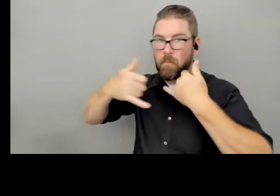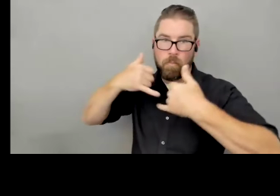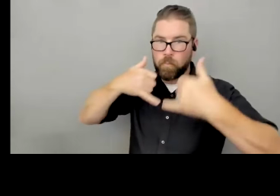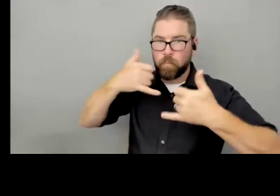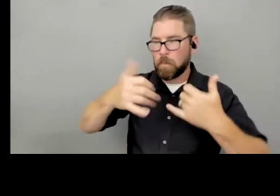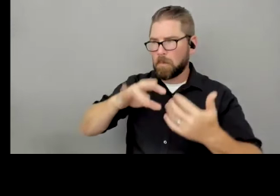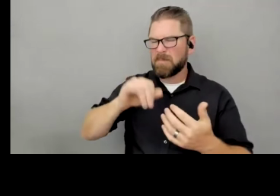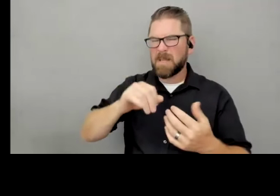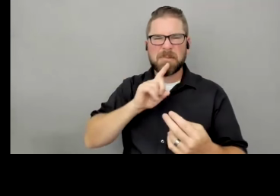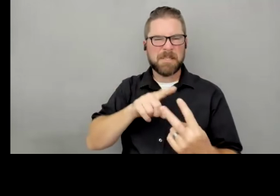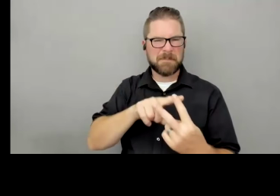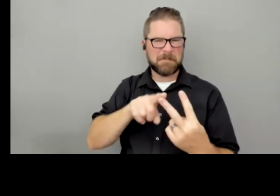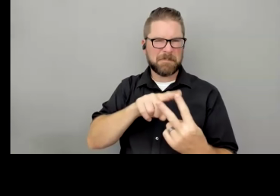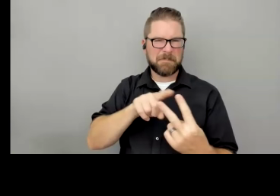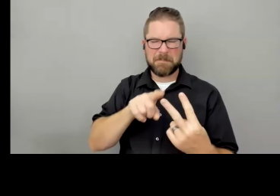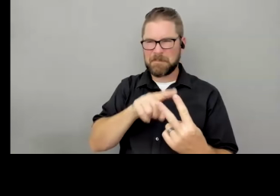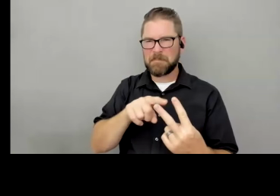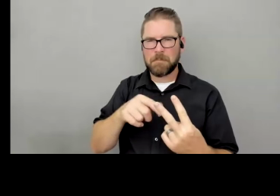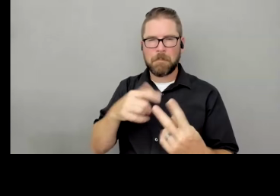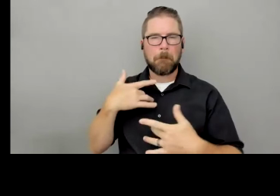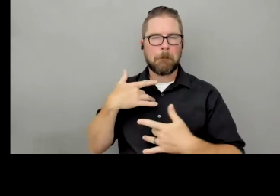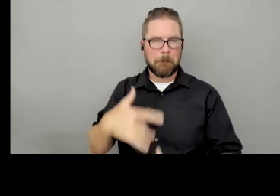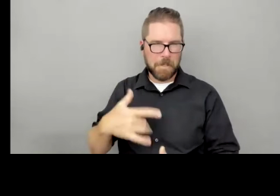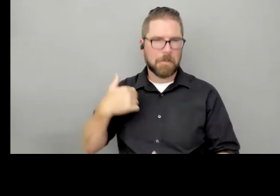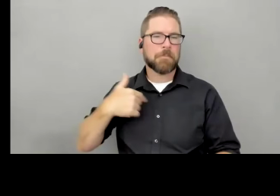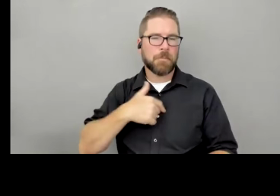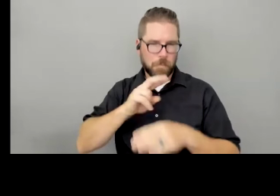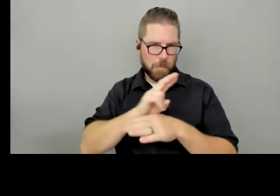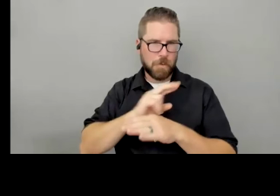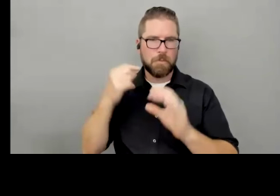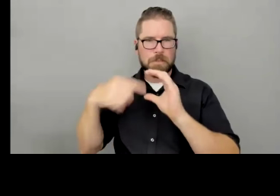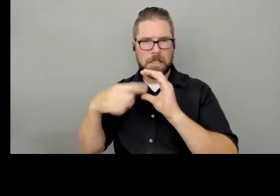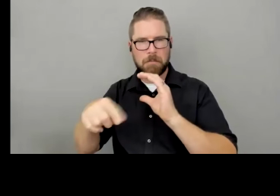Now, the general concern flags, those do not go to the student.